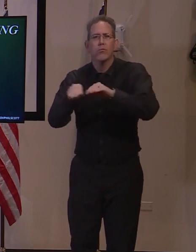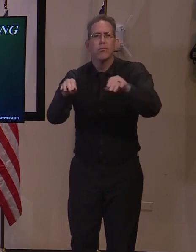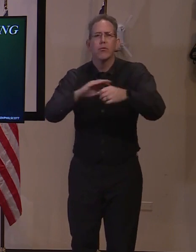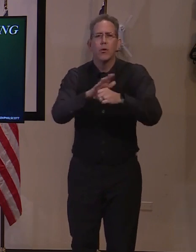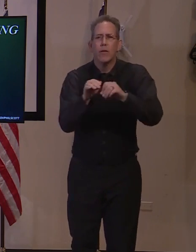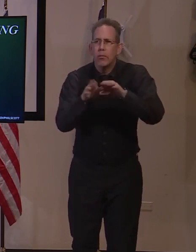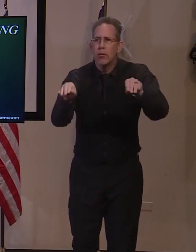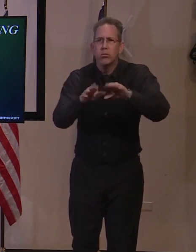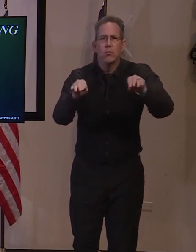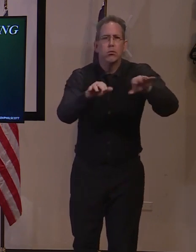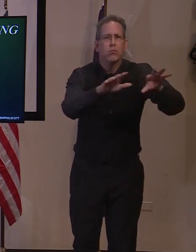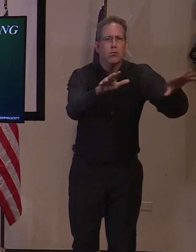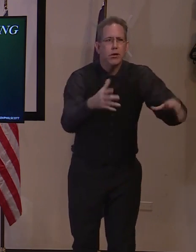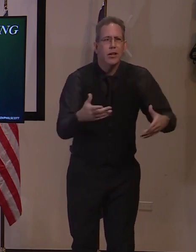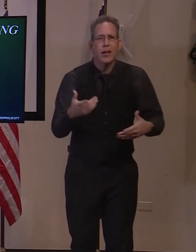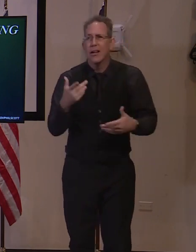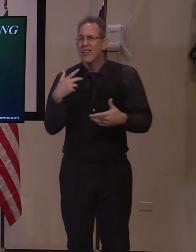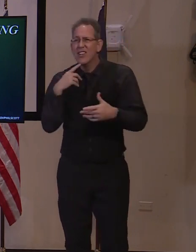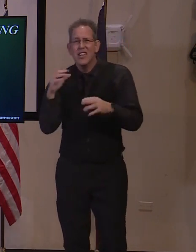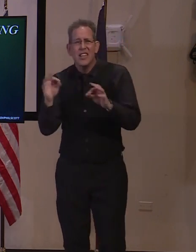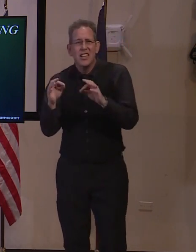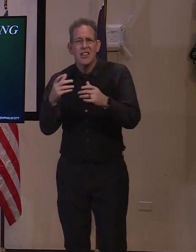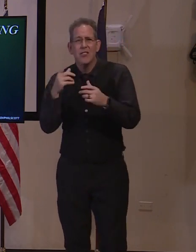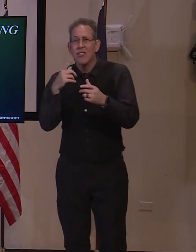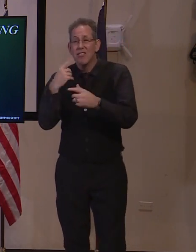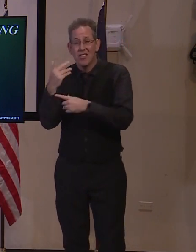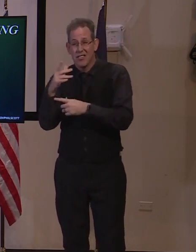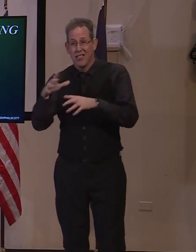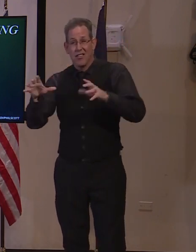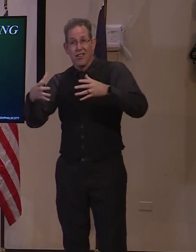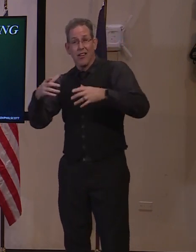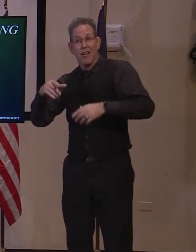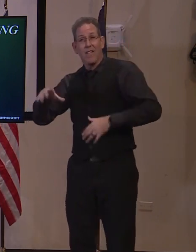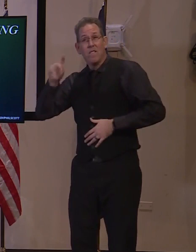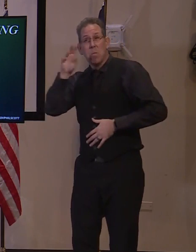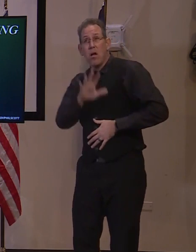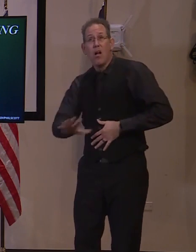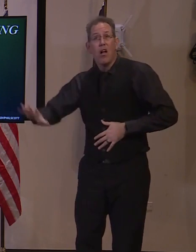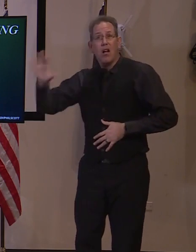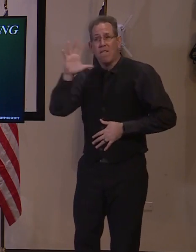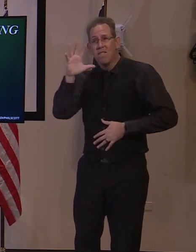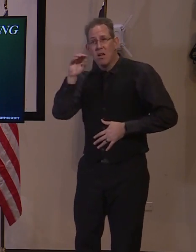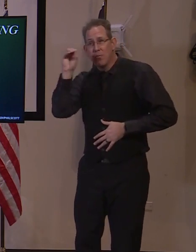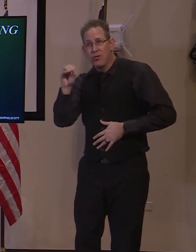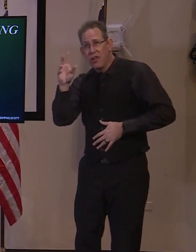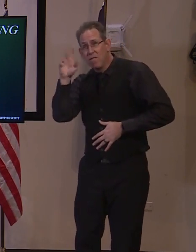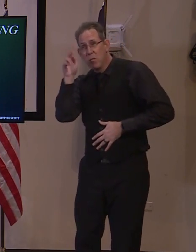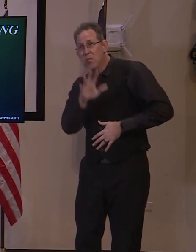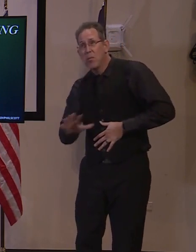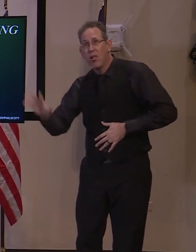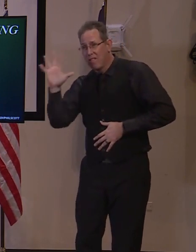75% of the hospitalizations. And last week there were days the unvaccinated